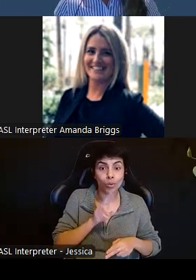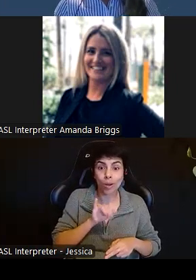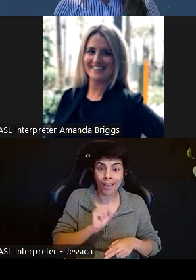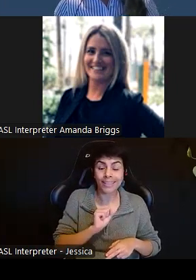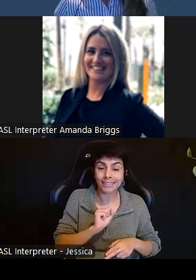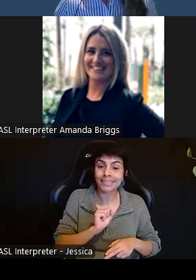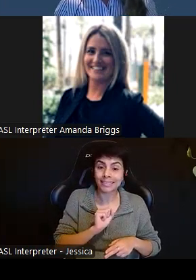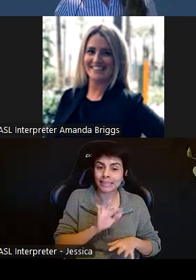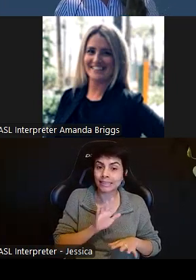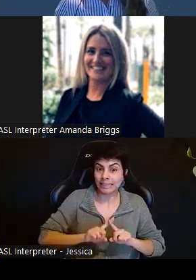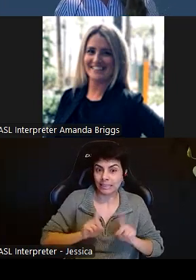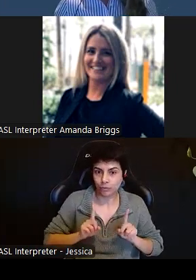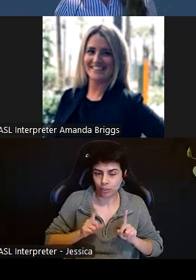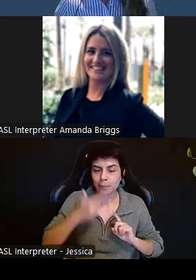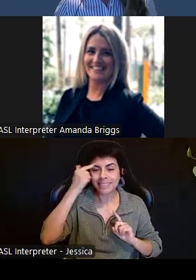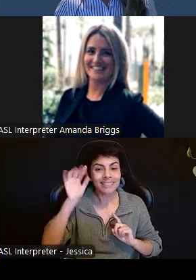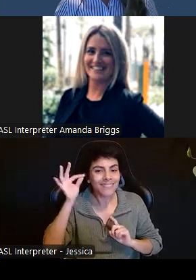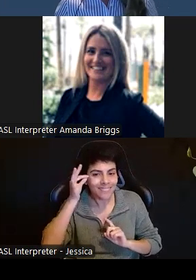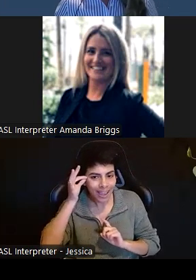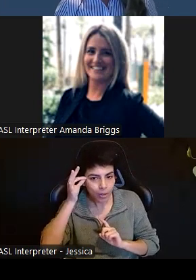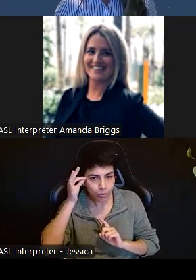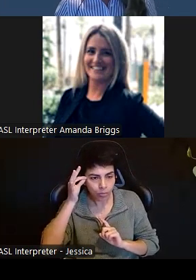because this is a federal change from HR 1.